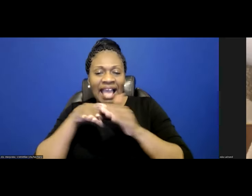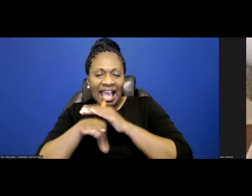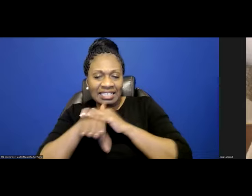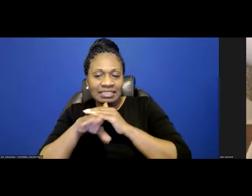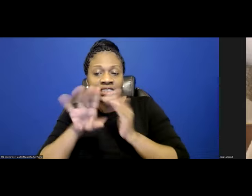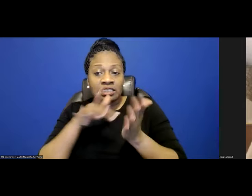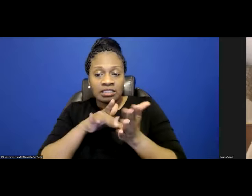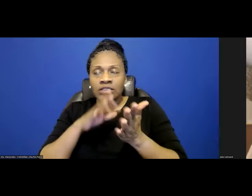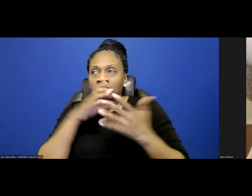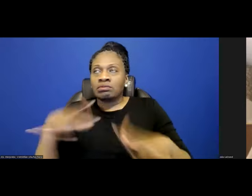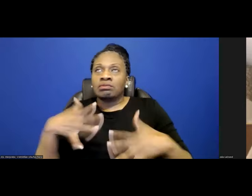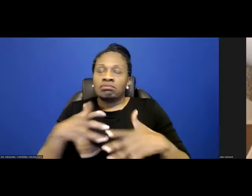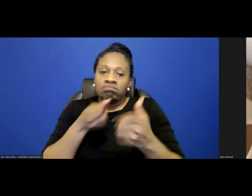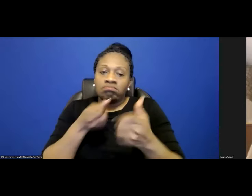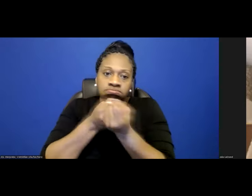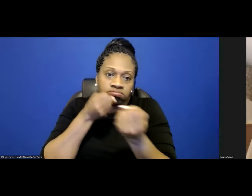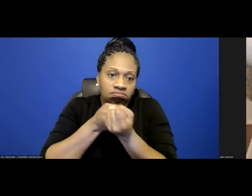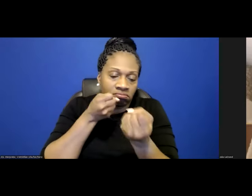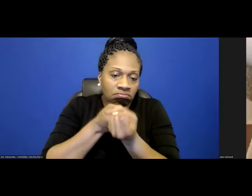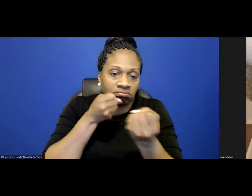throughout our episode building process